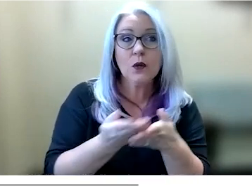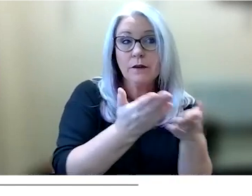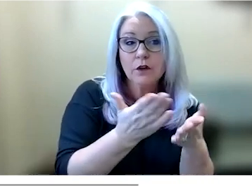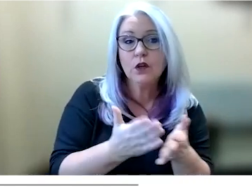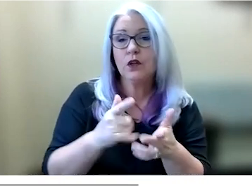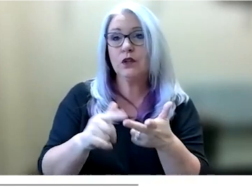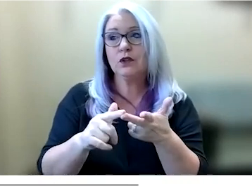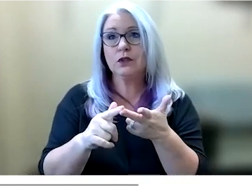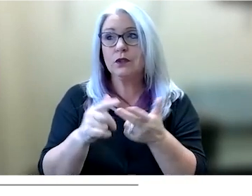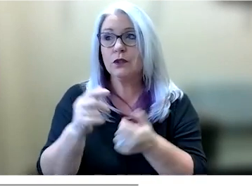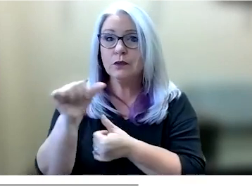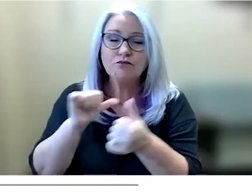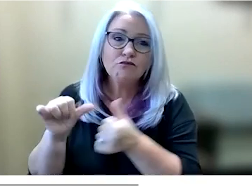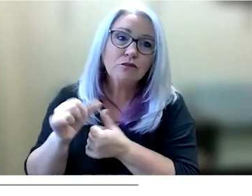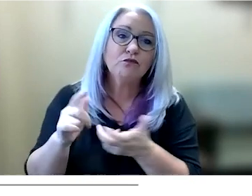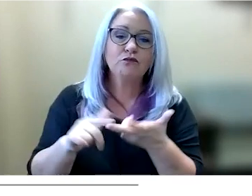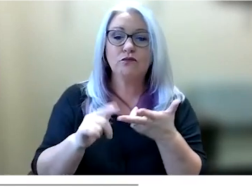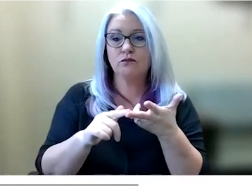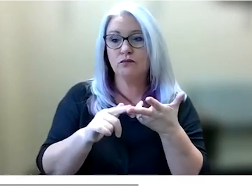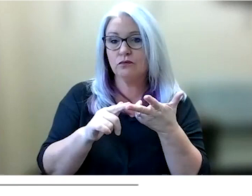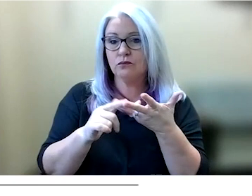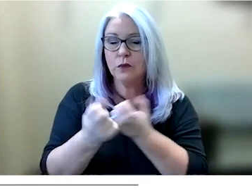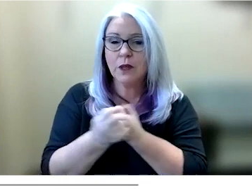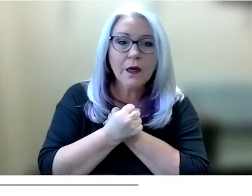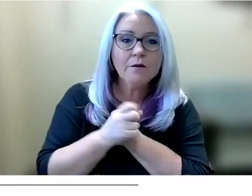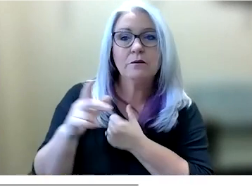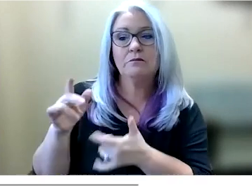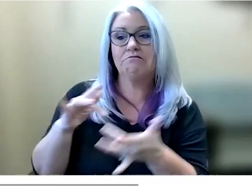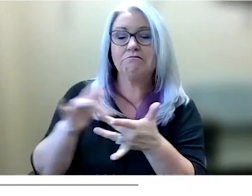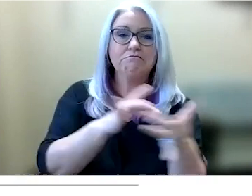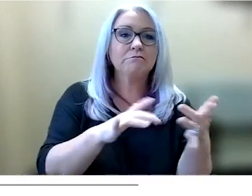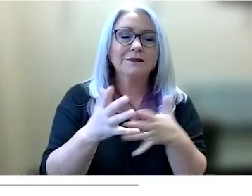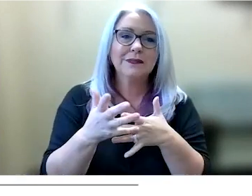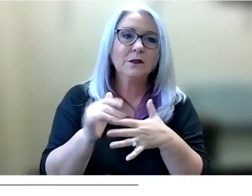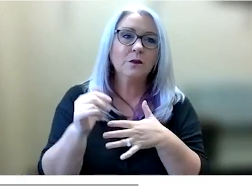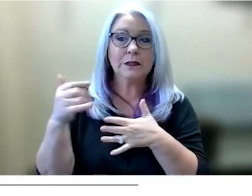that they are doing as well. So even if, you know, folks